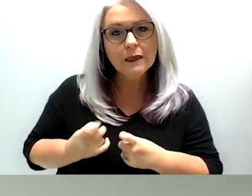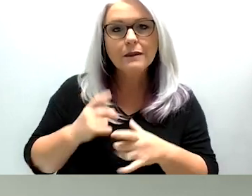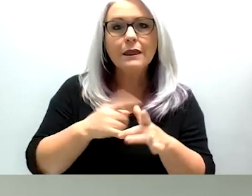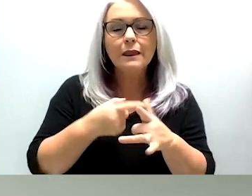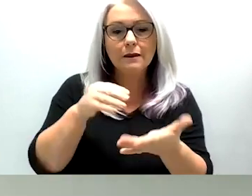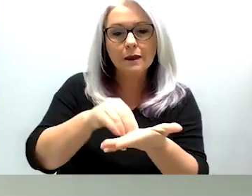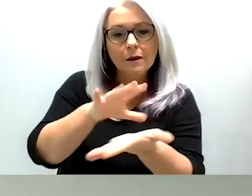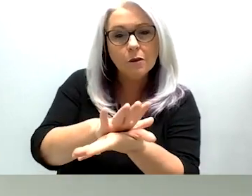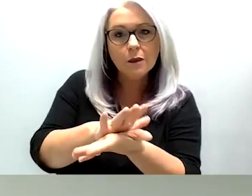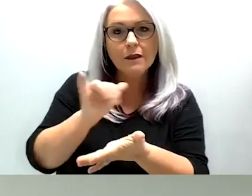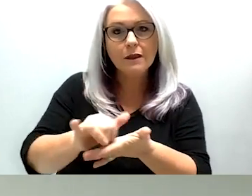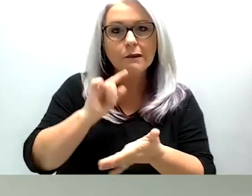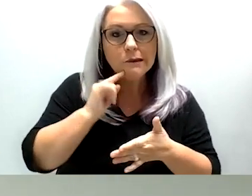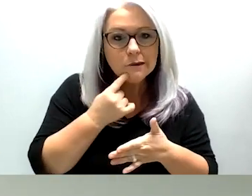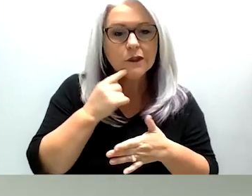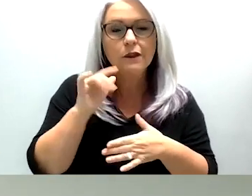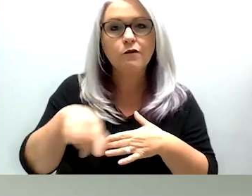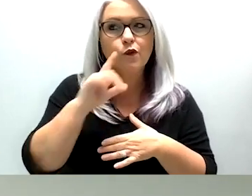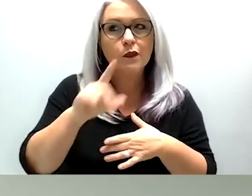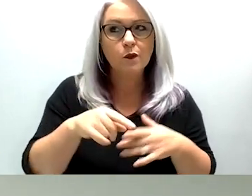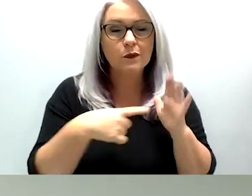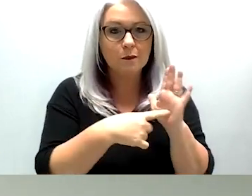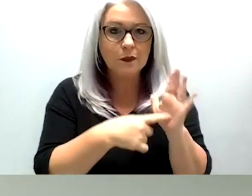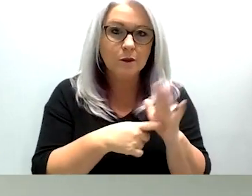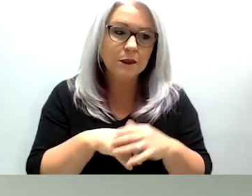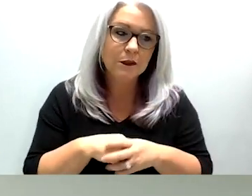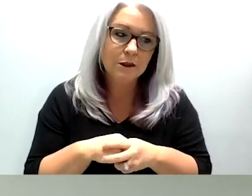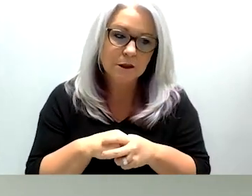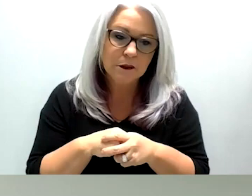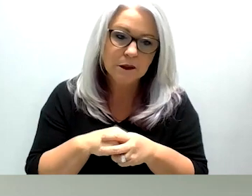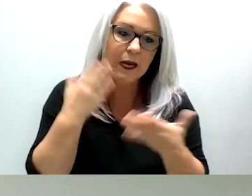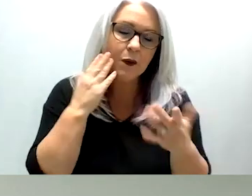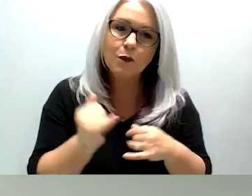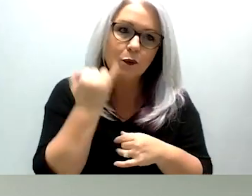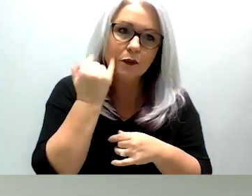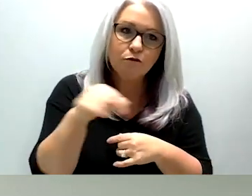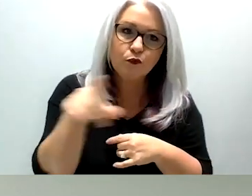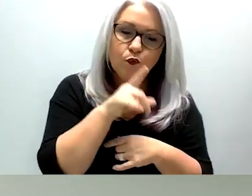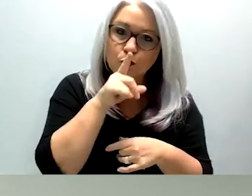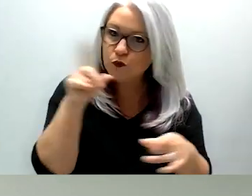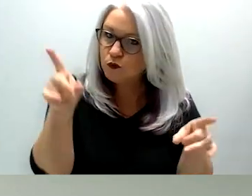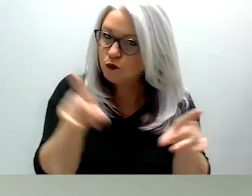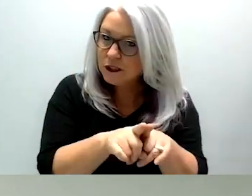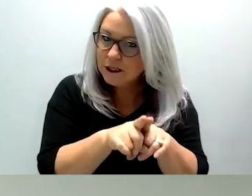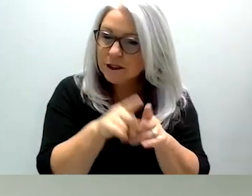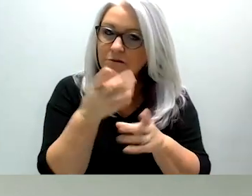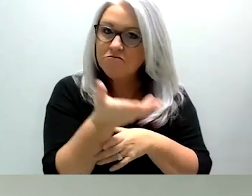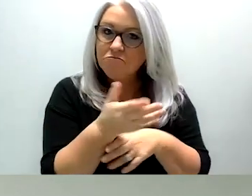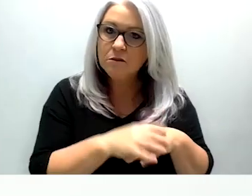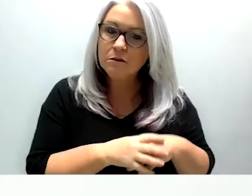That is from at least what I know, but I'm not sure Jessica if you agree with that. From